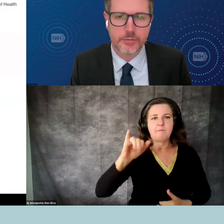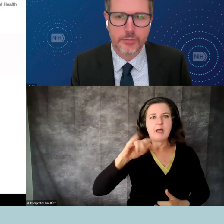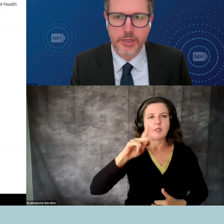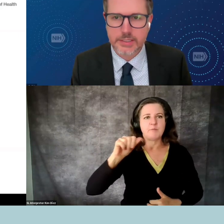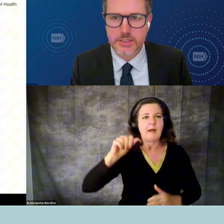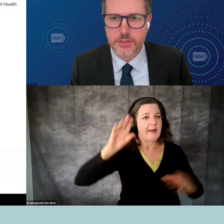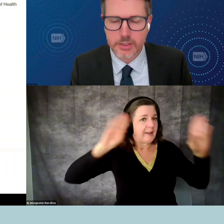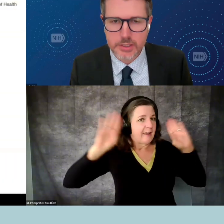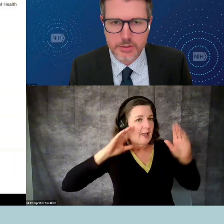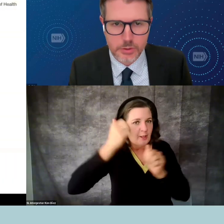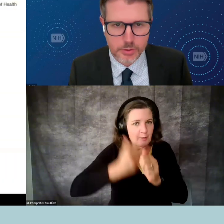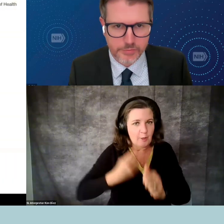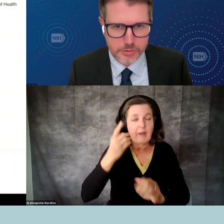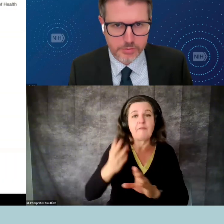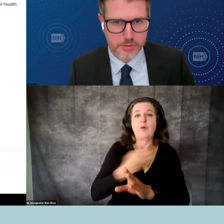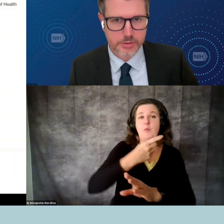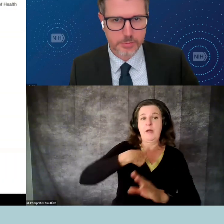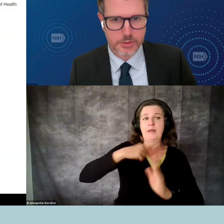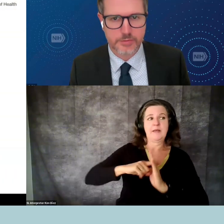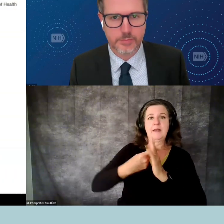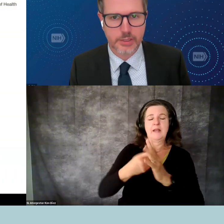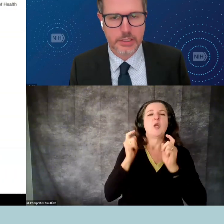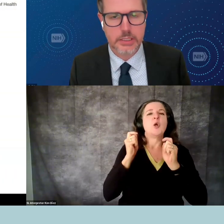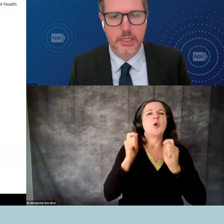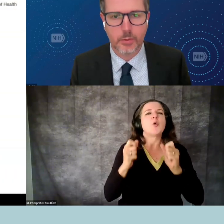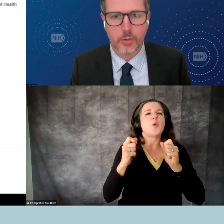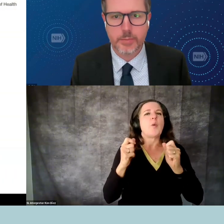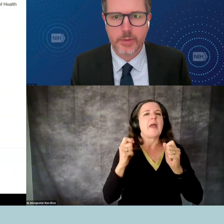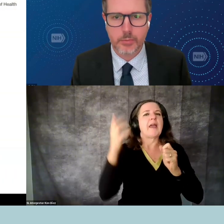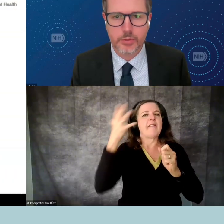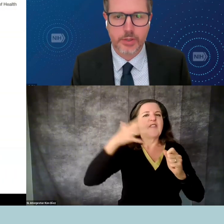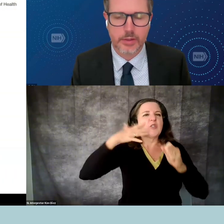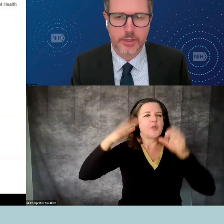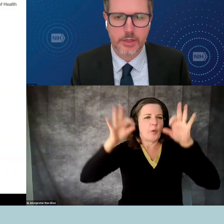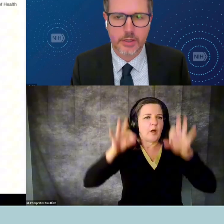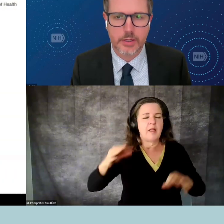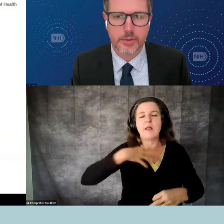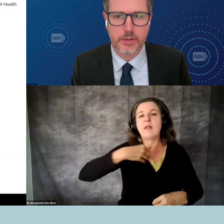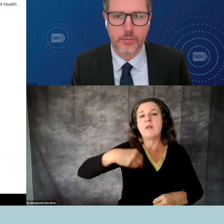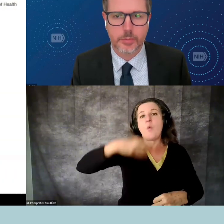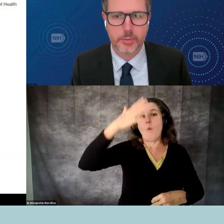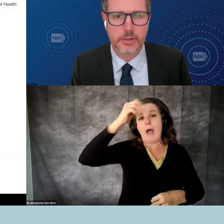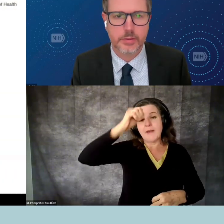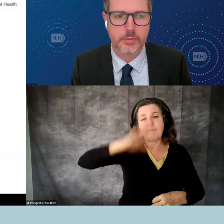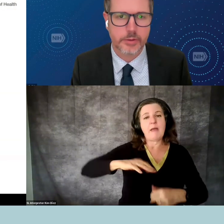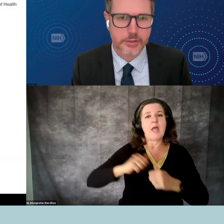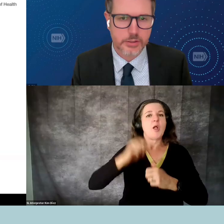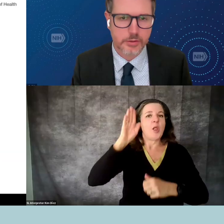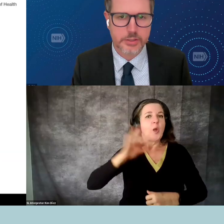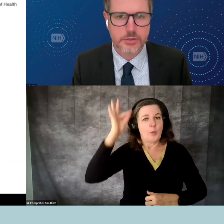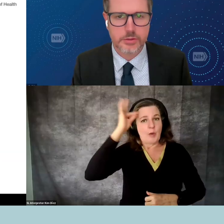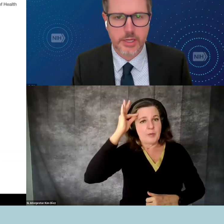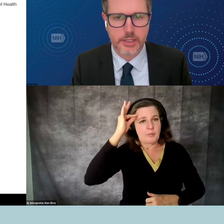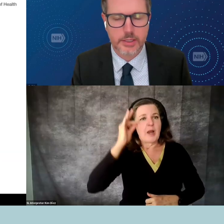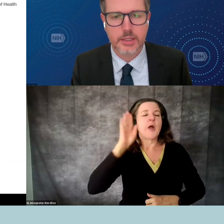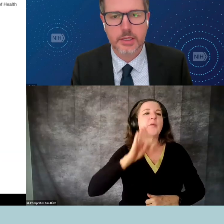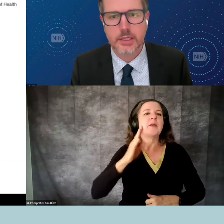Before I get started here's a quick visual description of me. I'm a white man with brown hair and brown and white beard wearing a dark gray suit jacket,